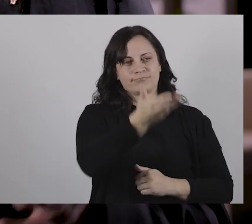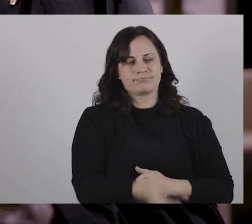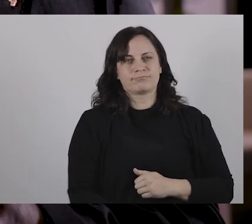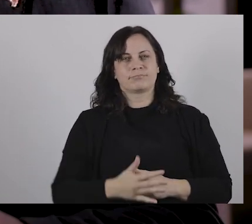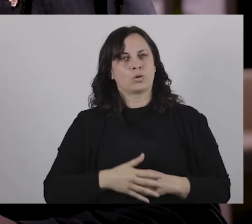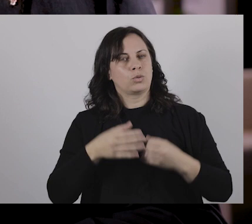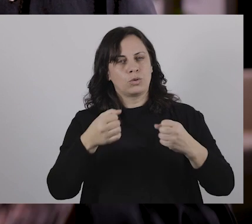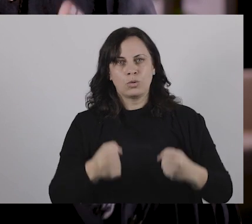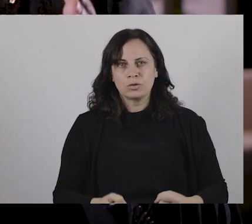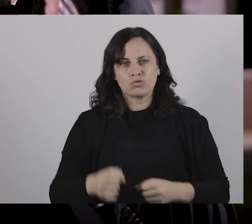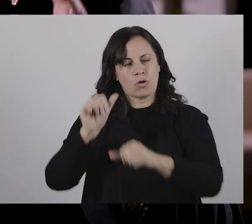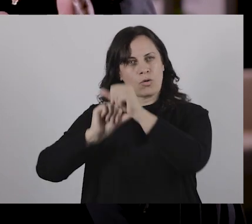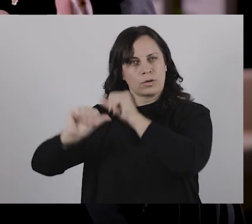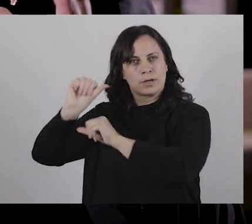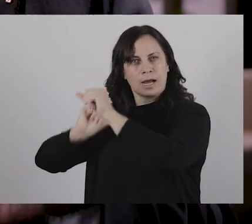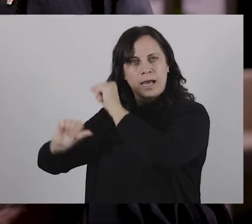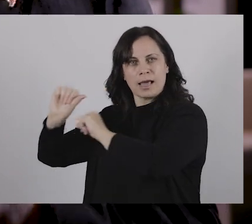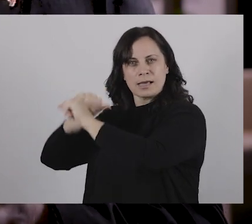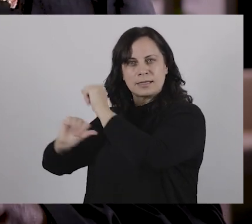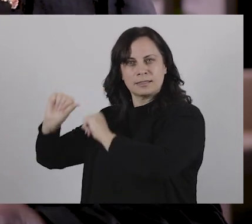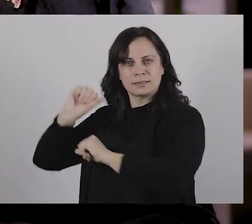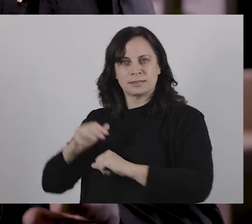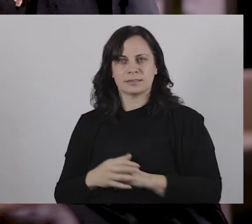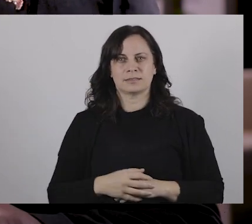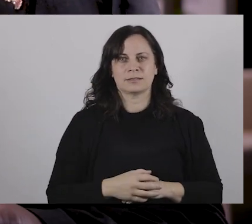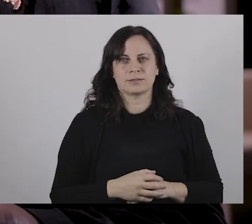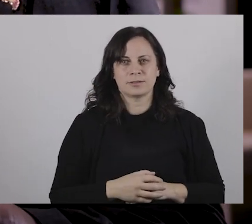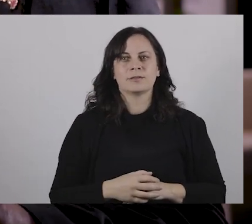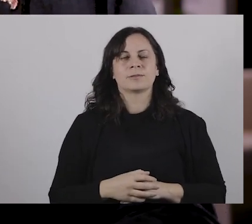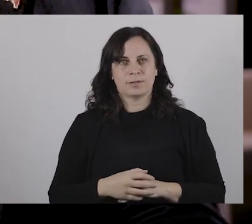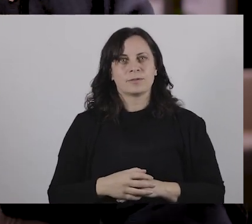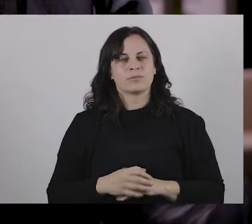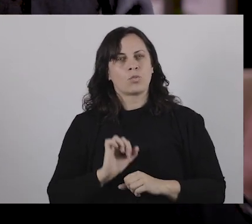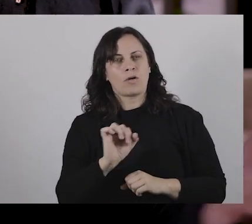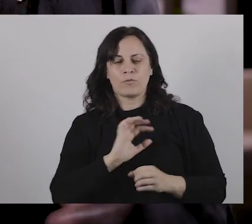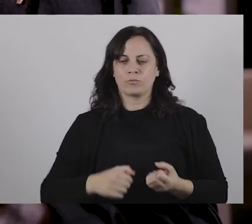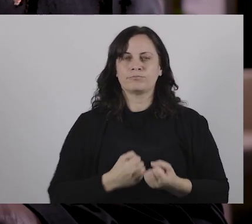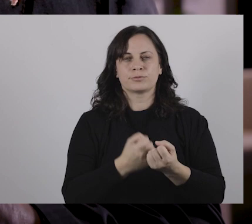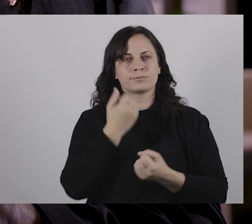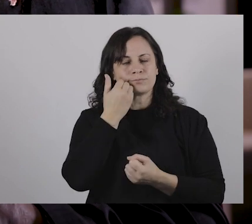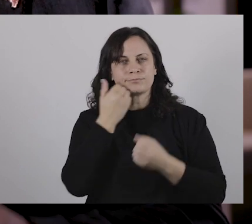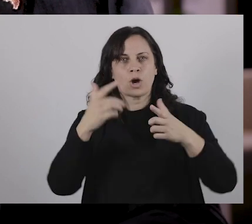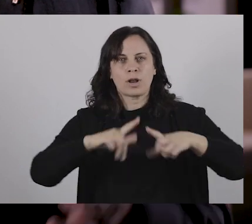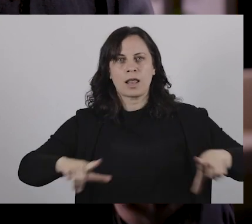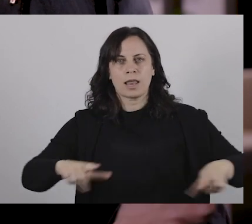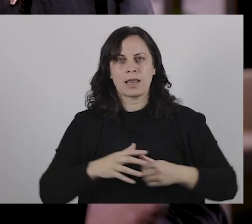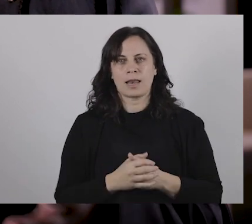She was one of the very strong advocates for te reo Māori, from where Te Ataarangi was born —